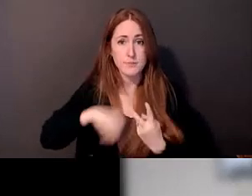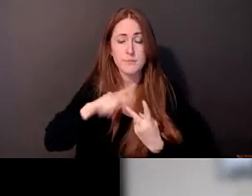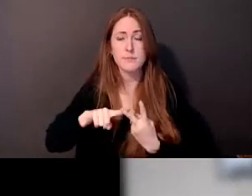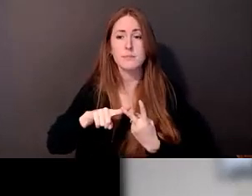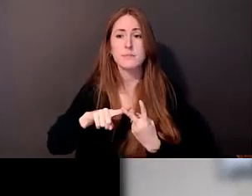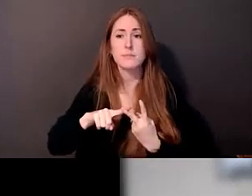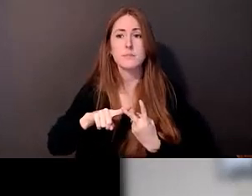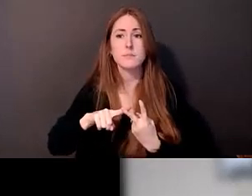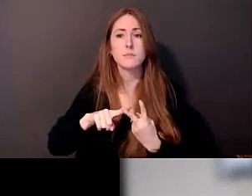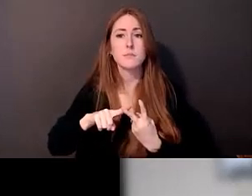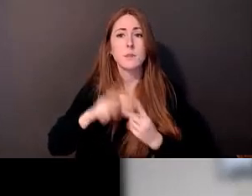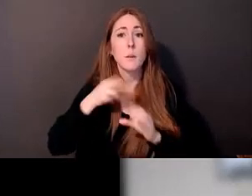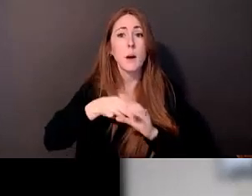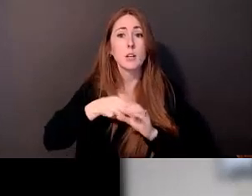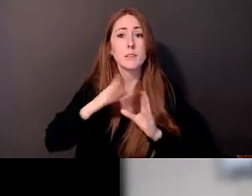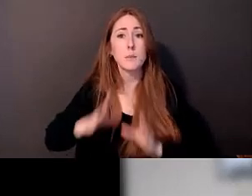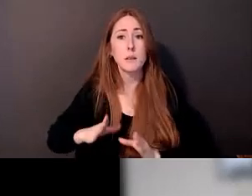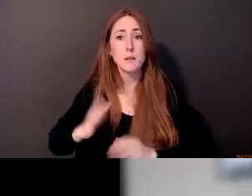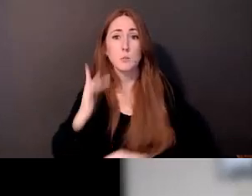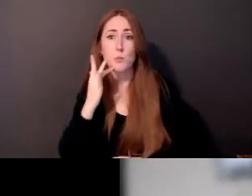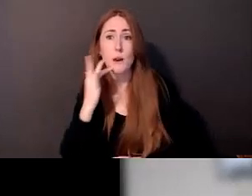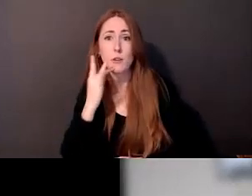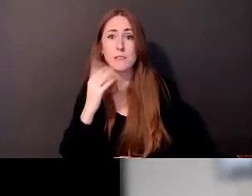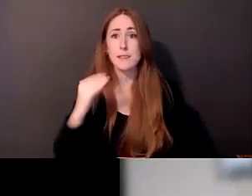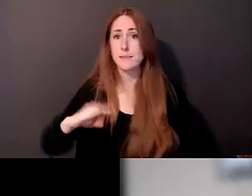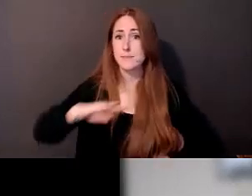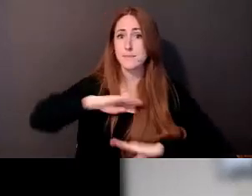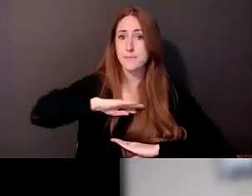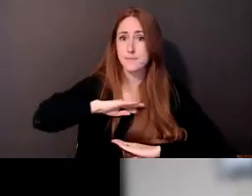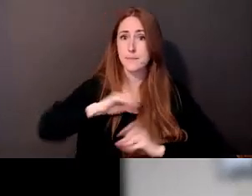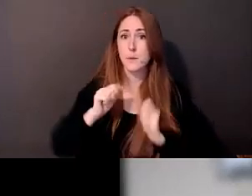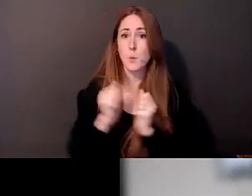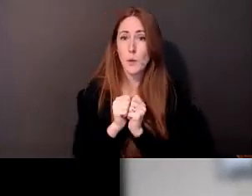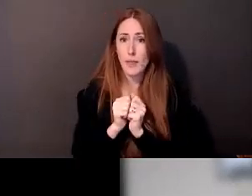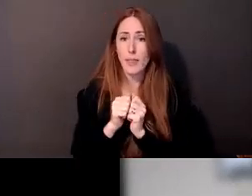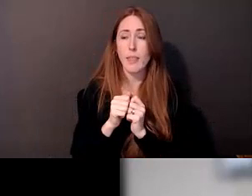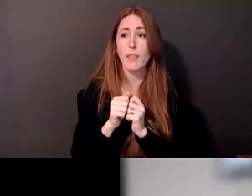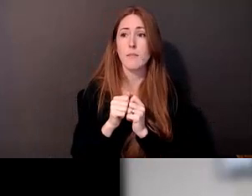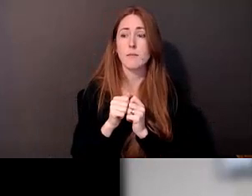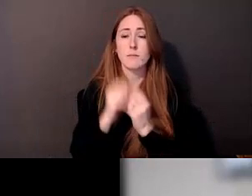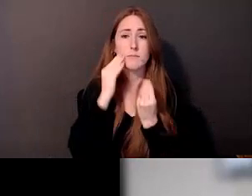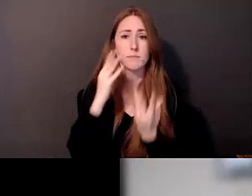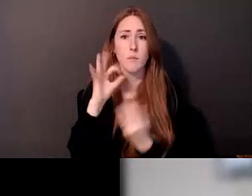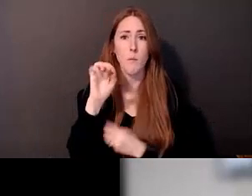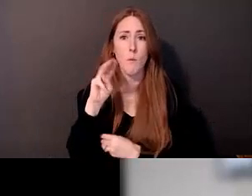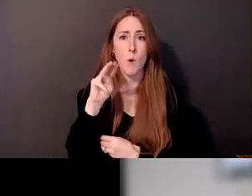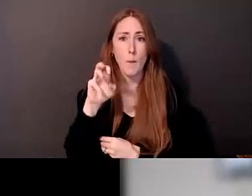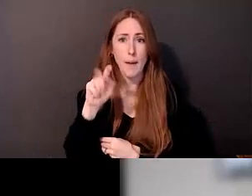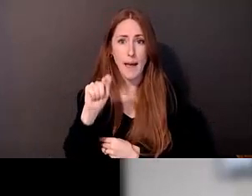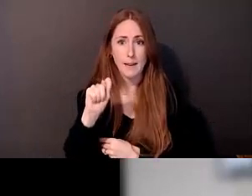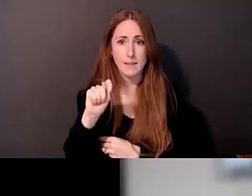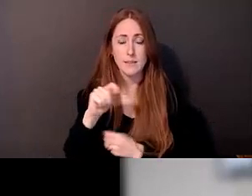of participants with the various information formats. In terms of the methods, the researchers